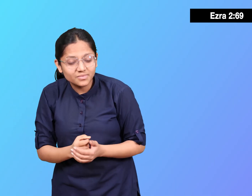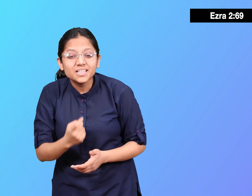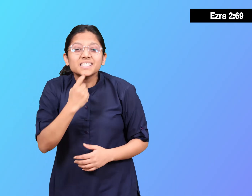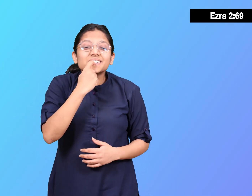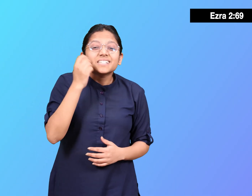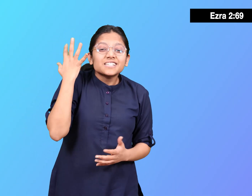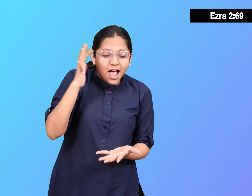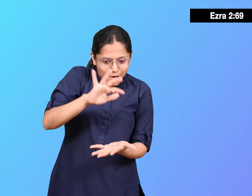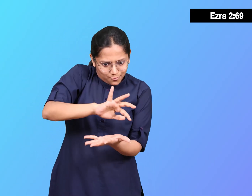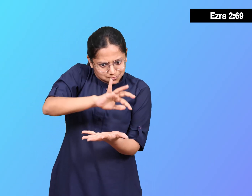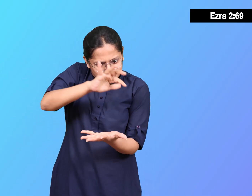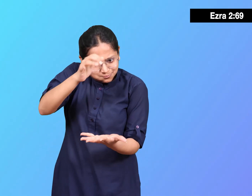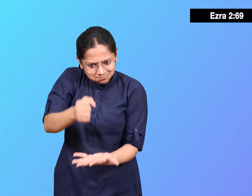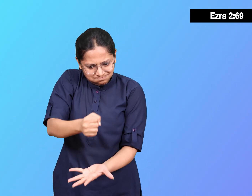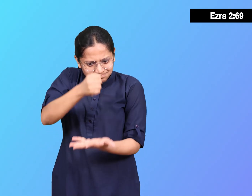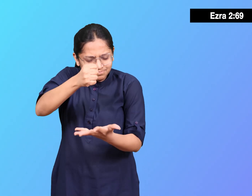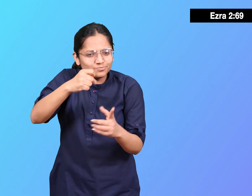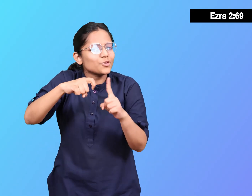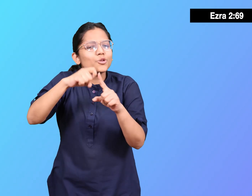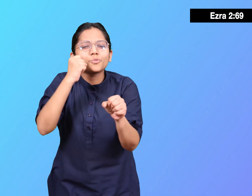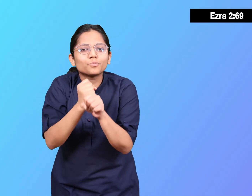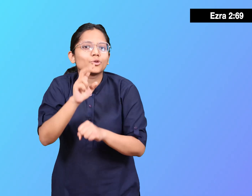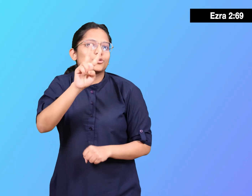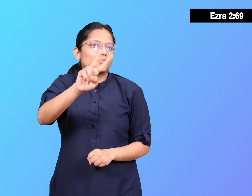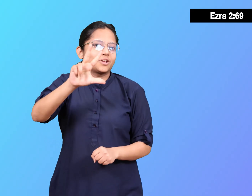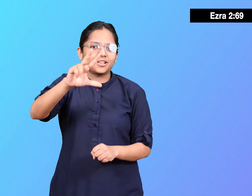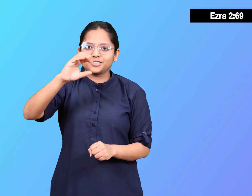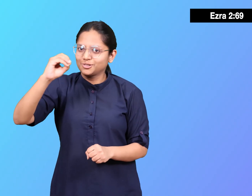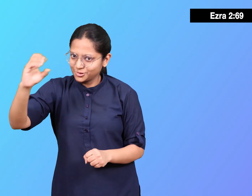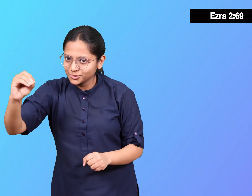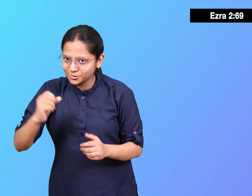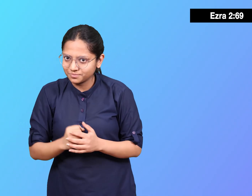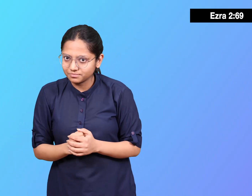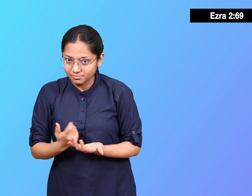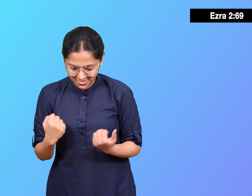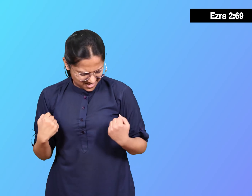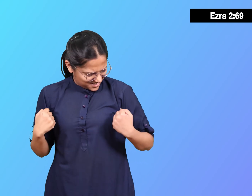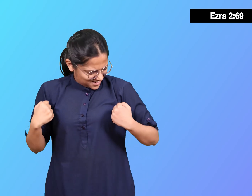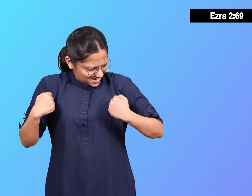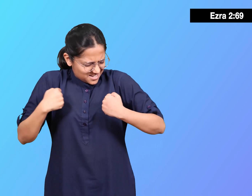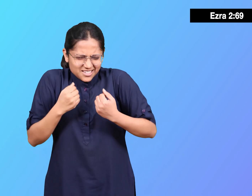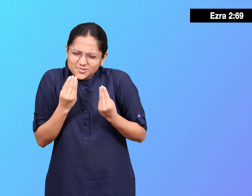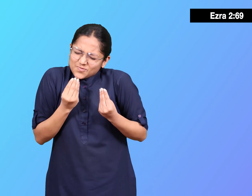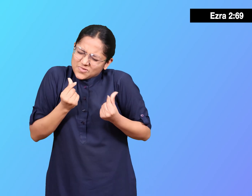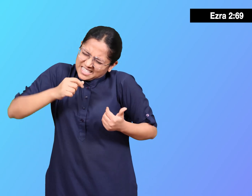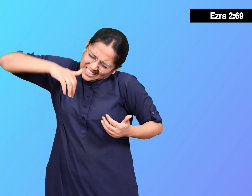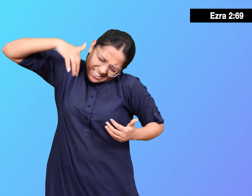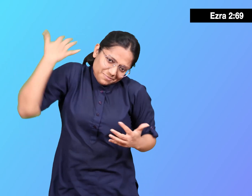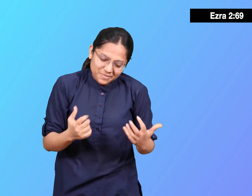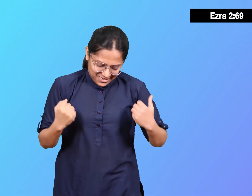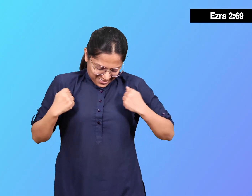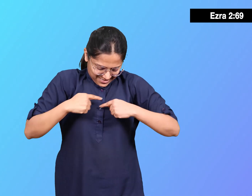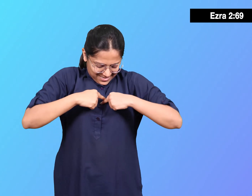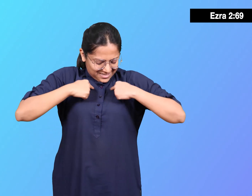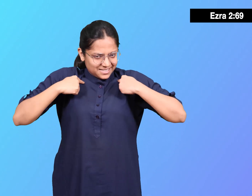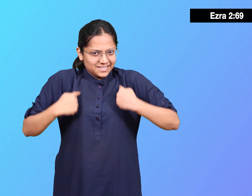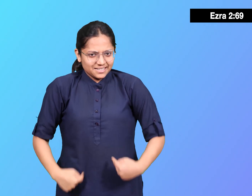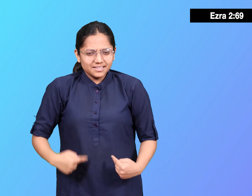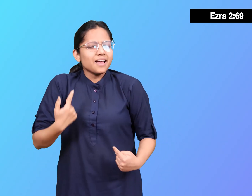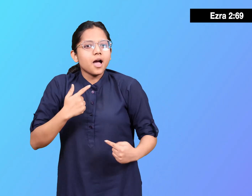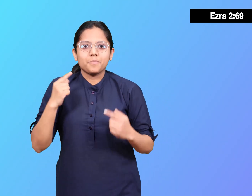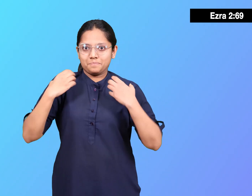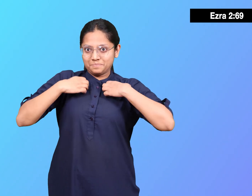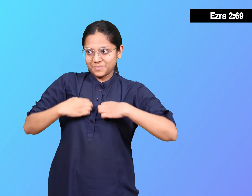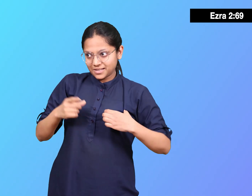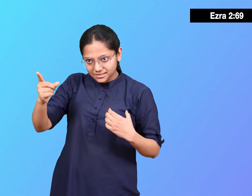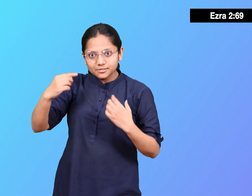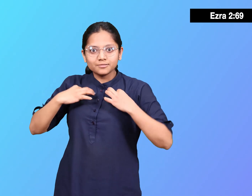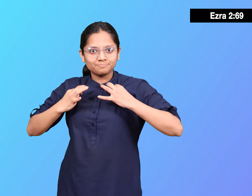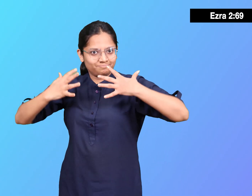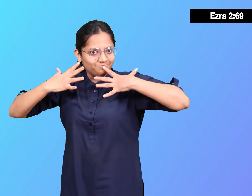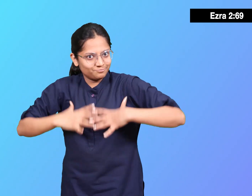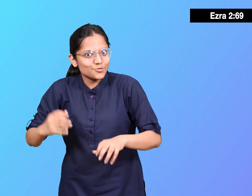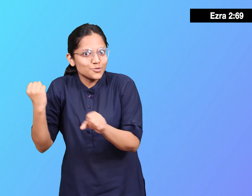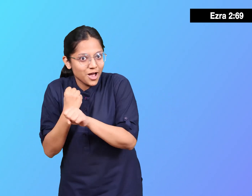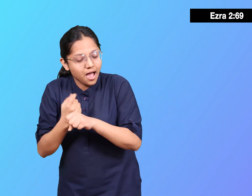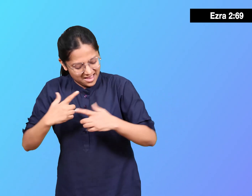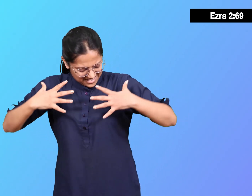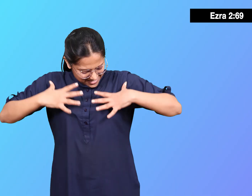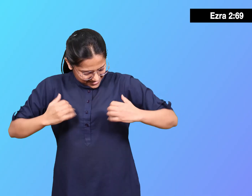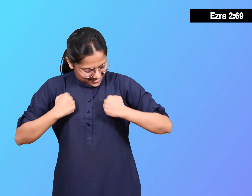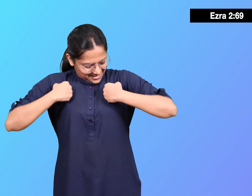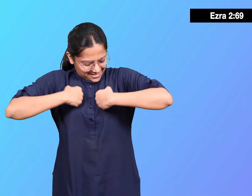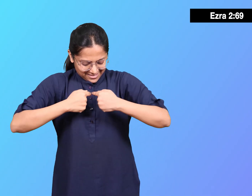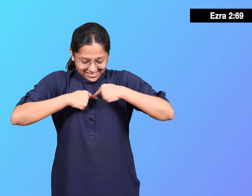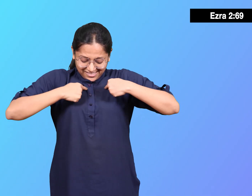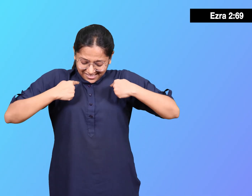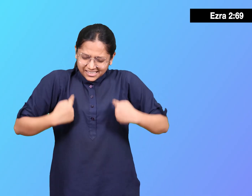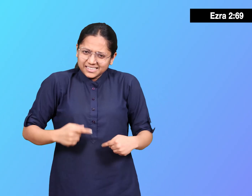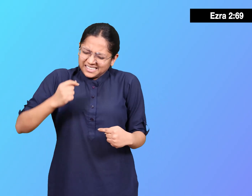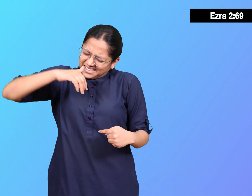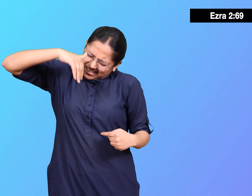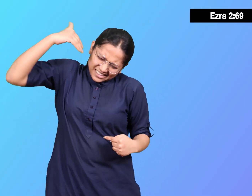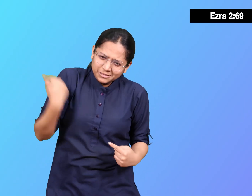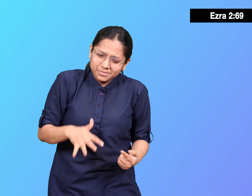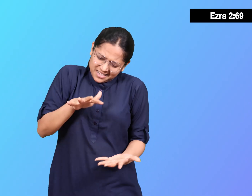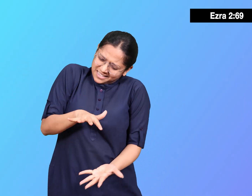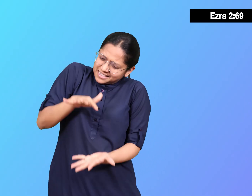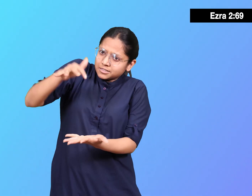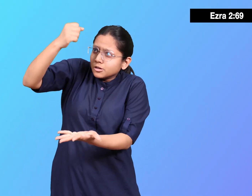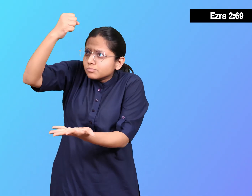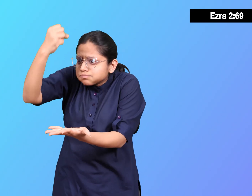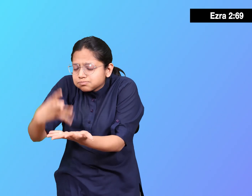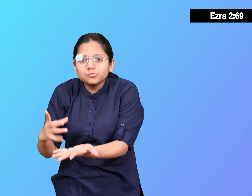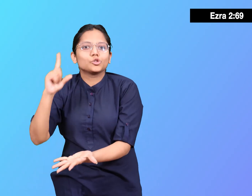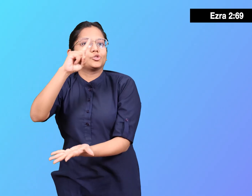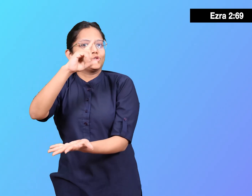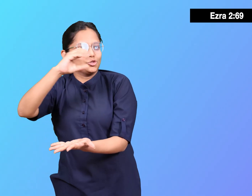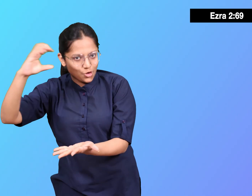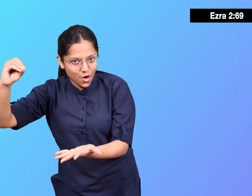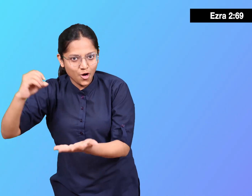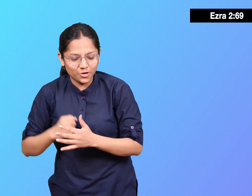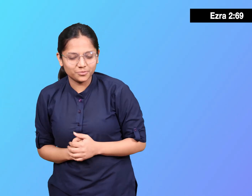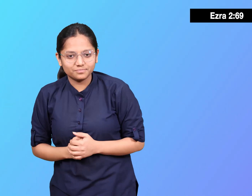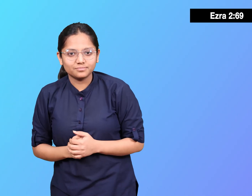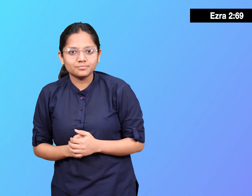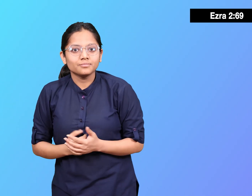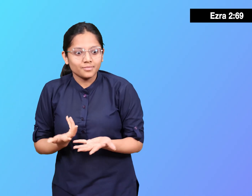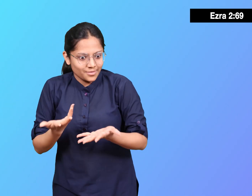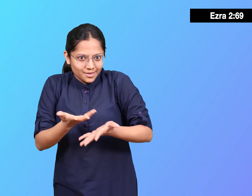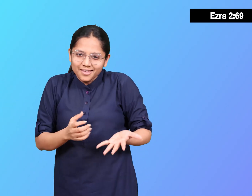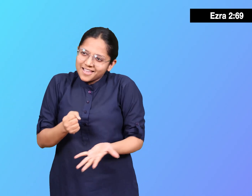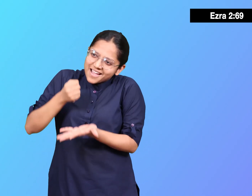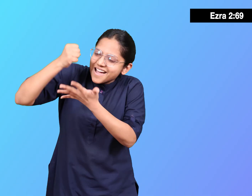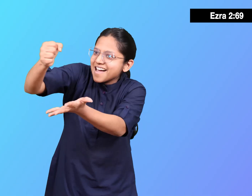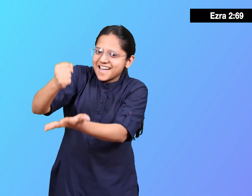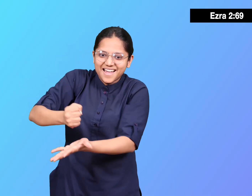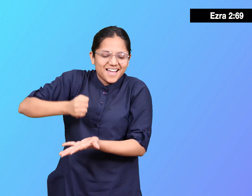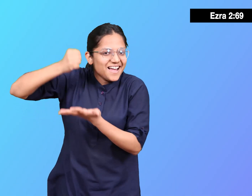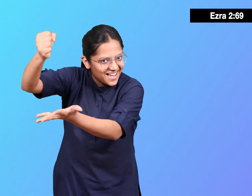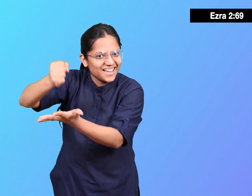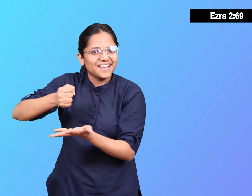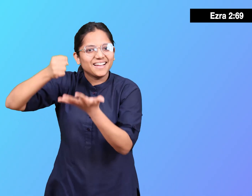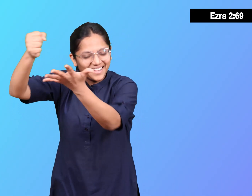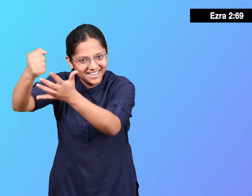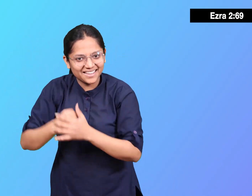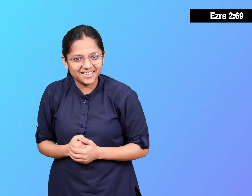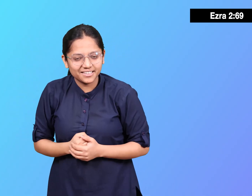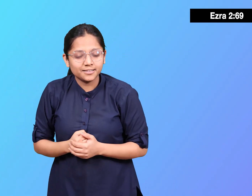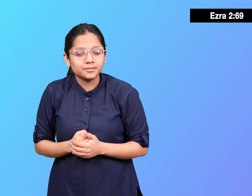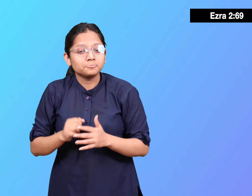3000 kilogrammes of silver and 100 robes for the priests.